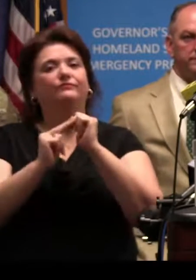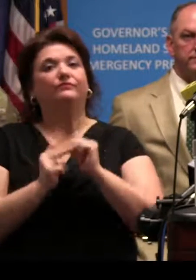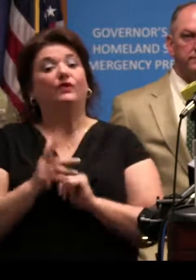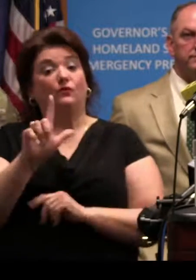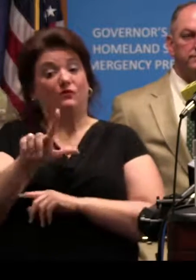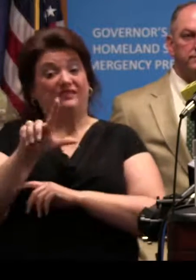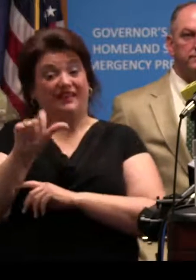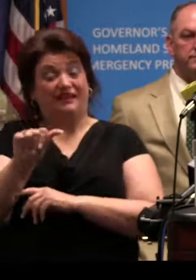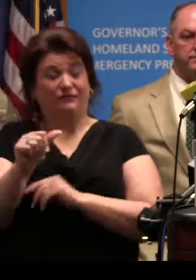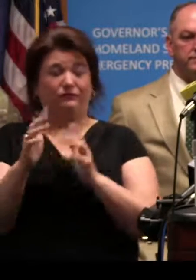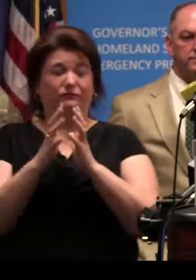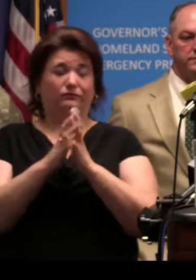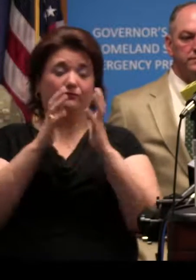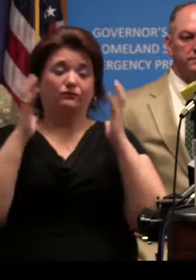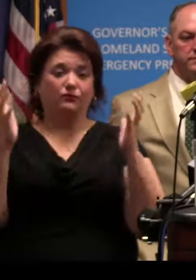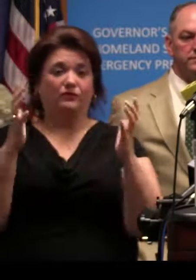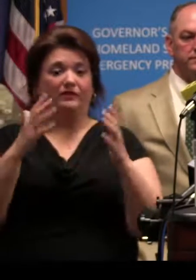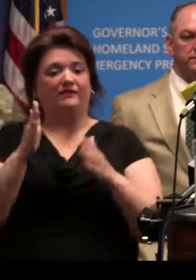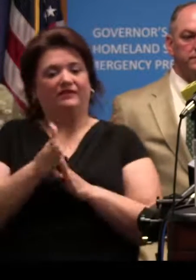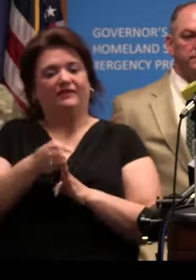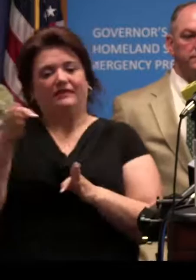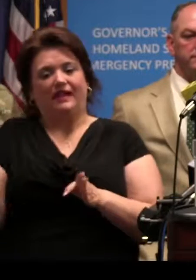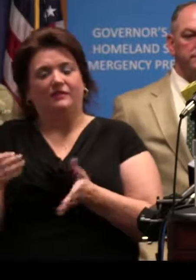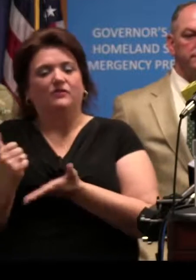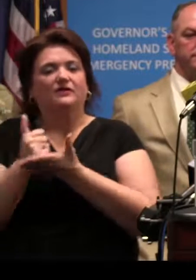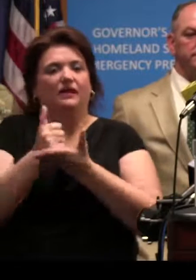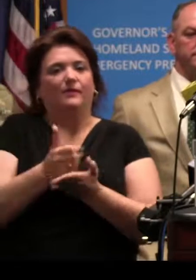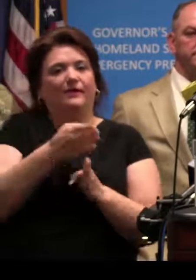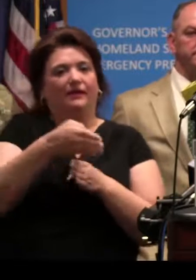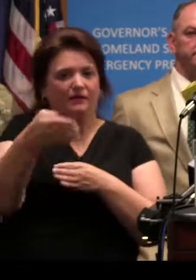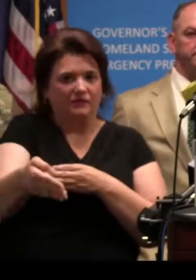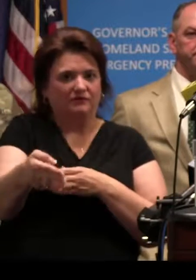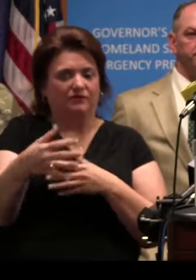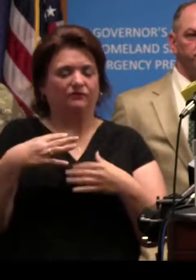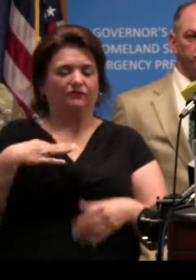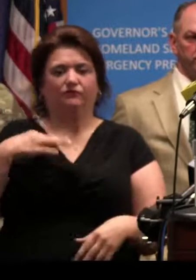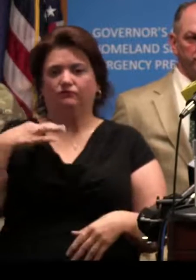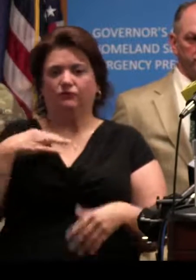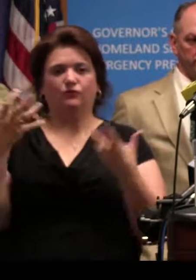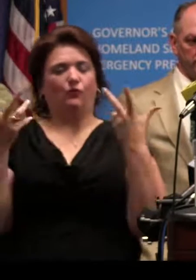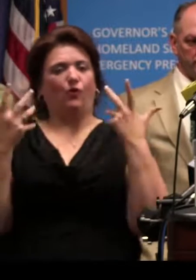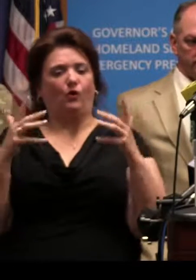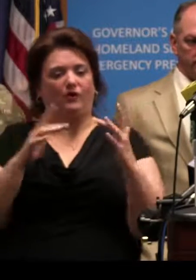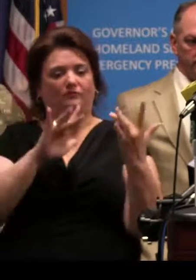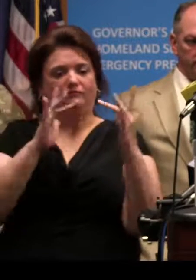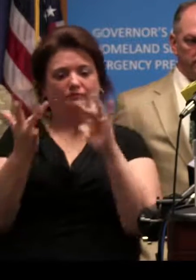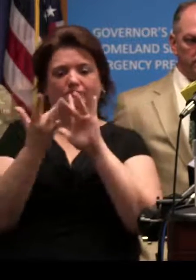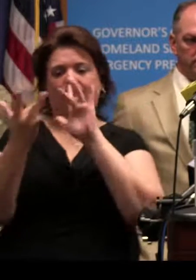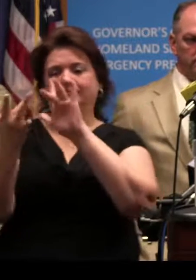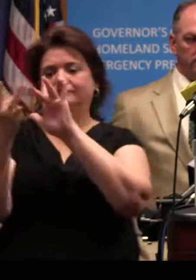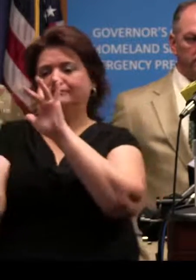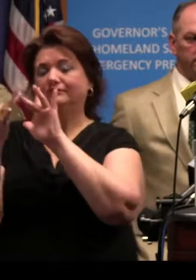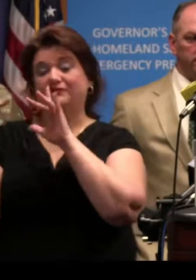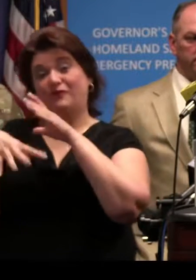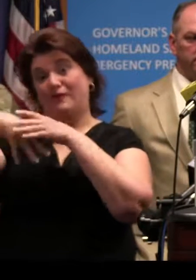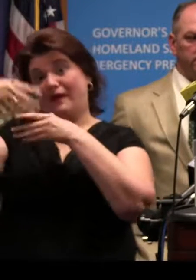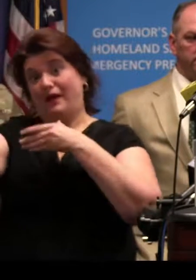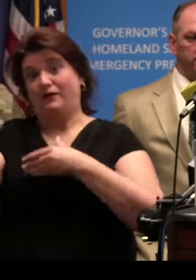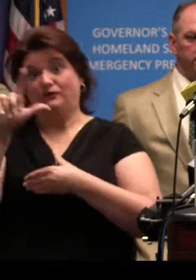is a great bunch of people neighbors helping neighbors and we've got volunteers already contacted us from outside of Louisiana wanted to come in